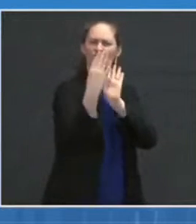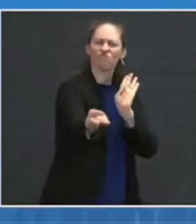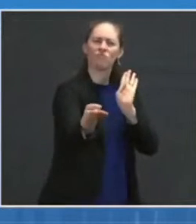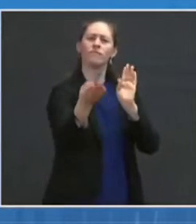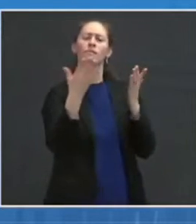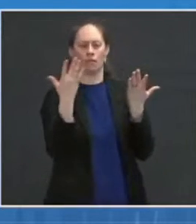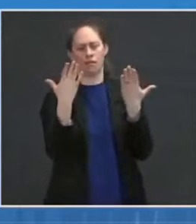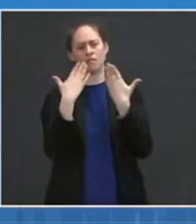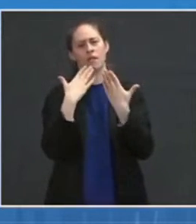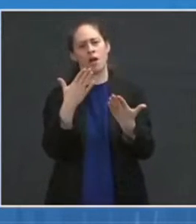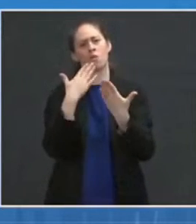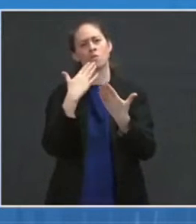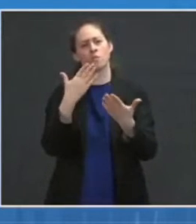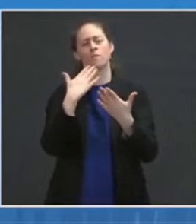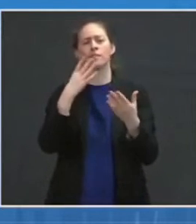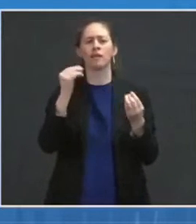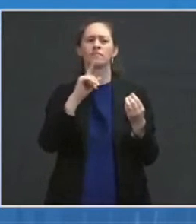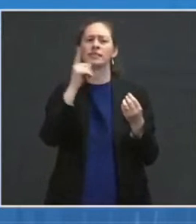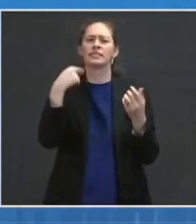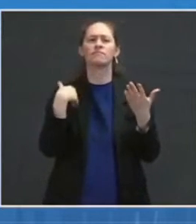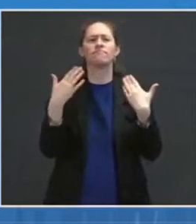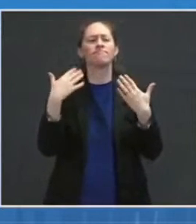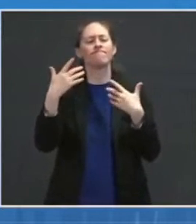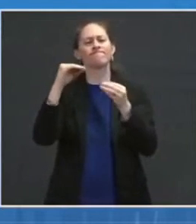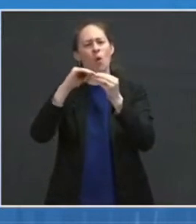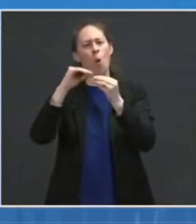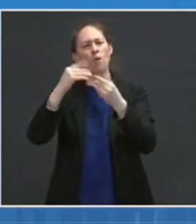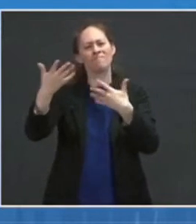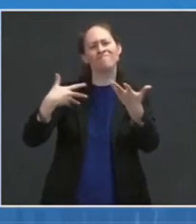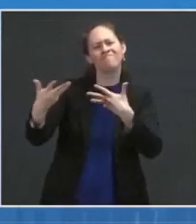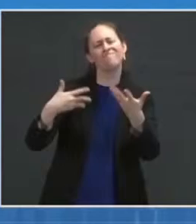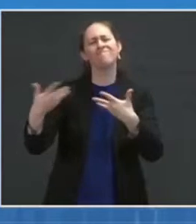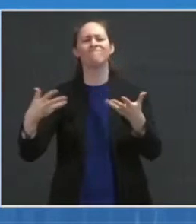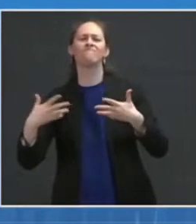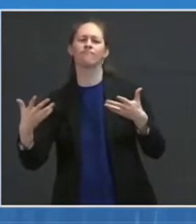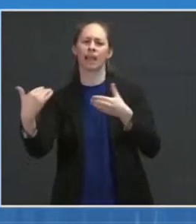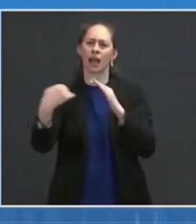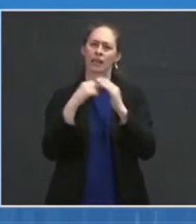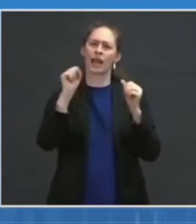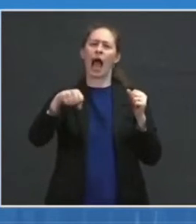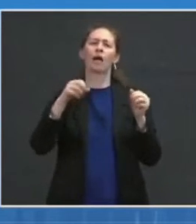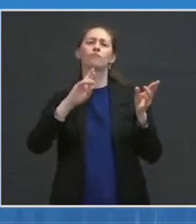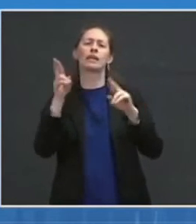LOCAL VACCINATED, FOR EXTENDING THEIR HOURS AND INCREASING THE ACCESS TO FOLKS TO GET THEIR